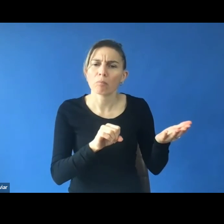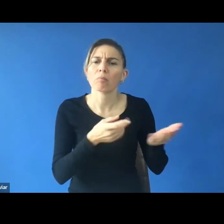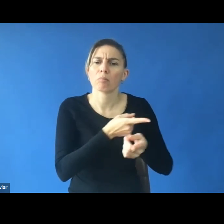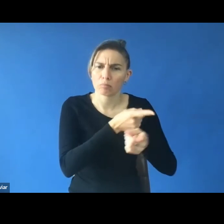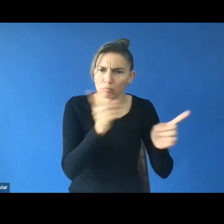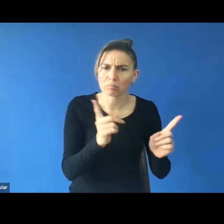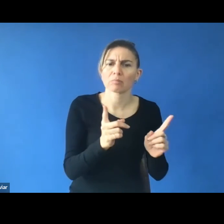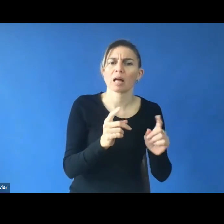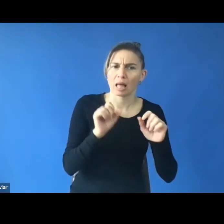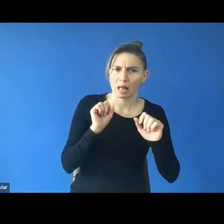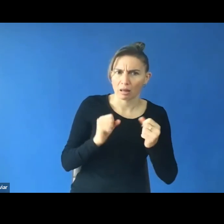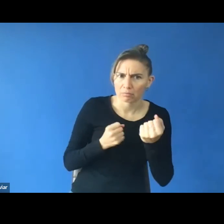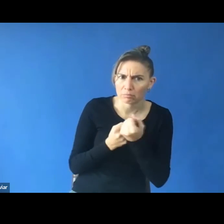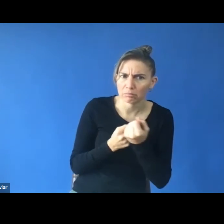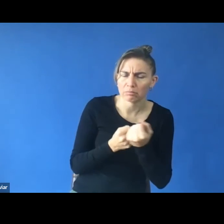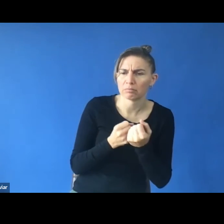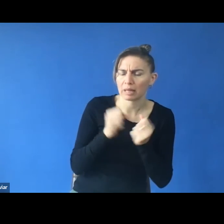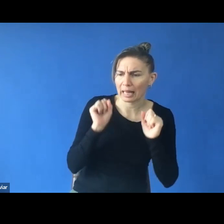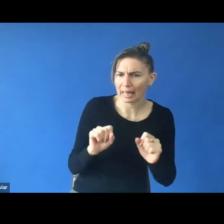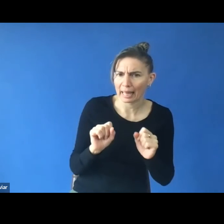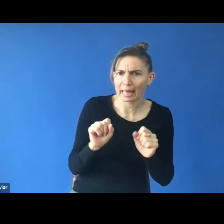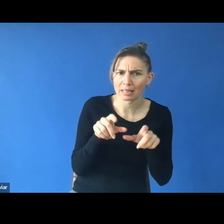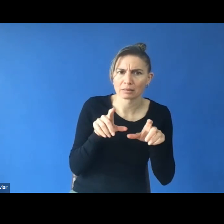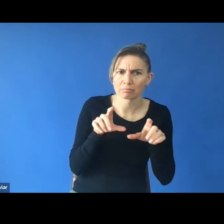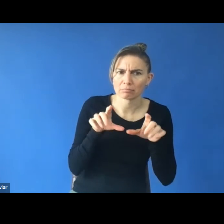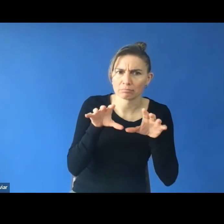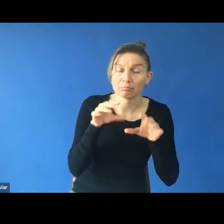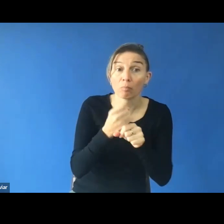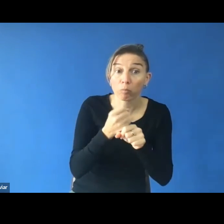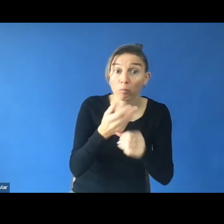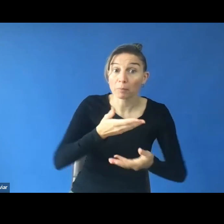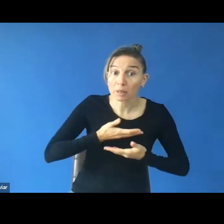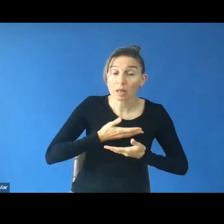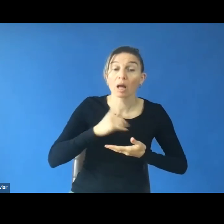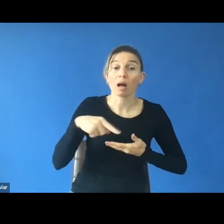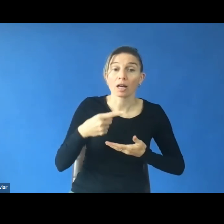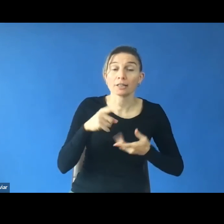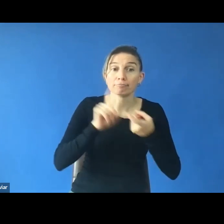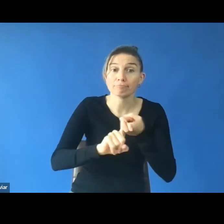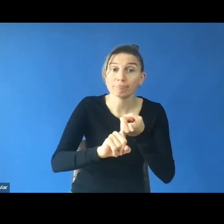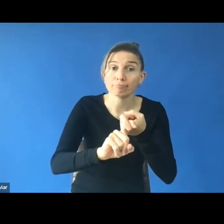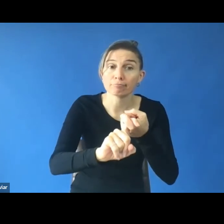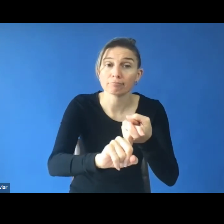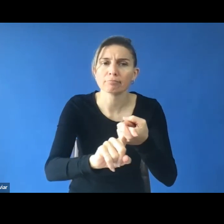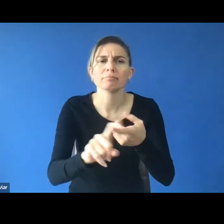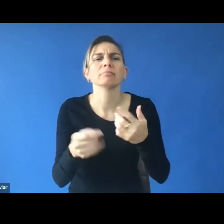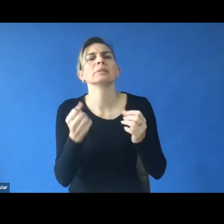to enter and stay in employment. By ensuring they have income security for their disability-related needs